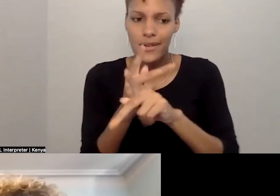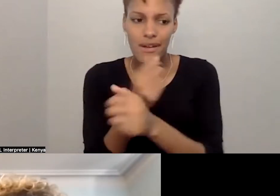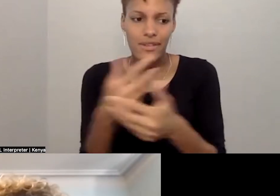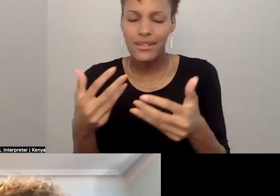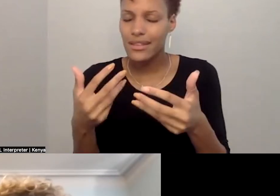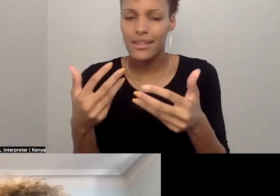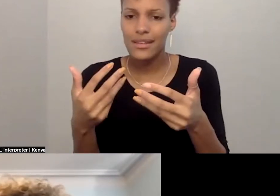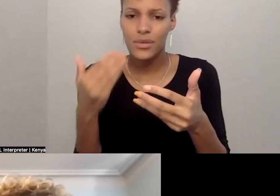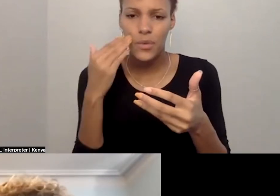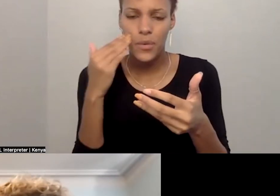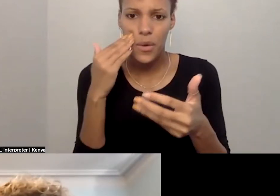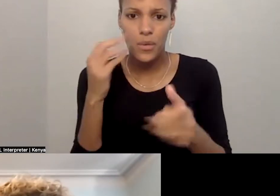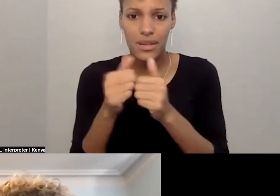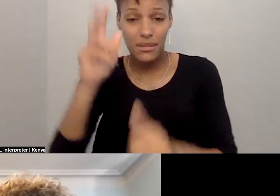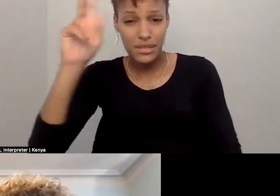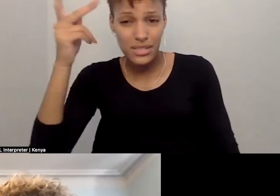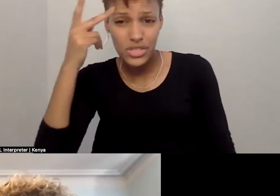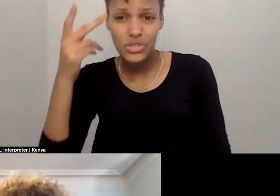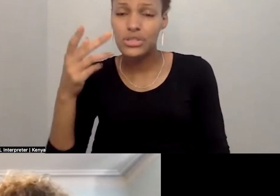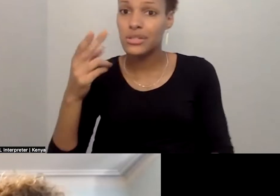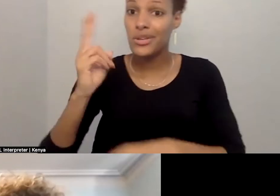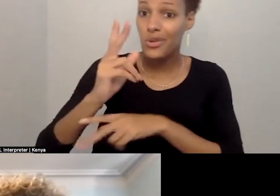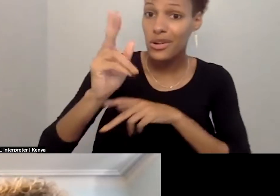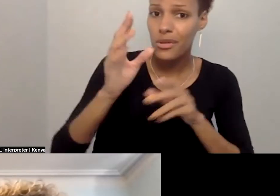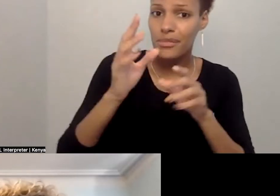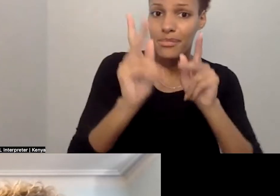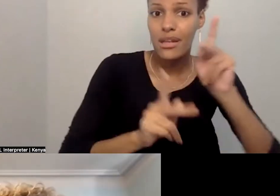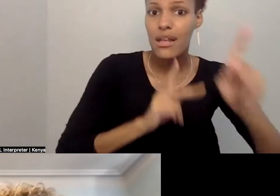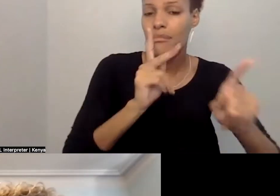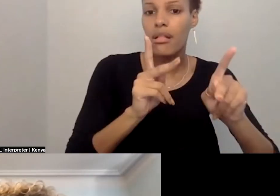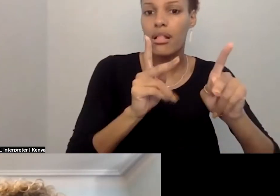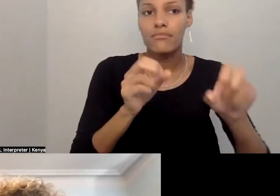with that, certainly with historical figures, why, why do you think that is